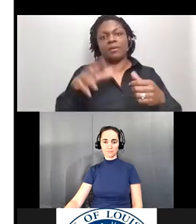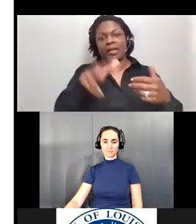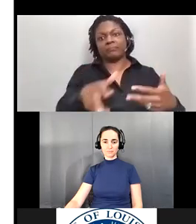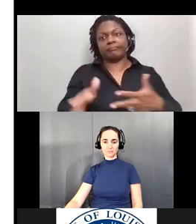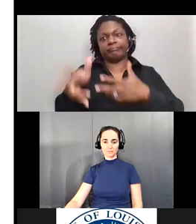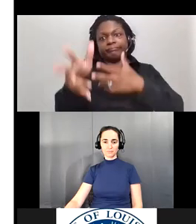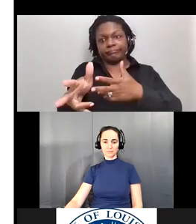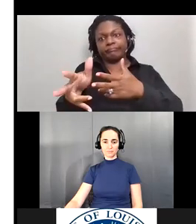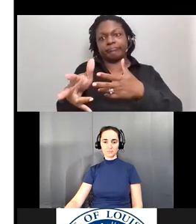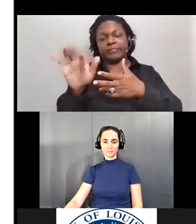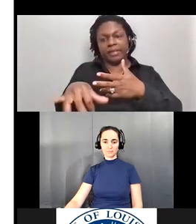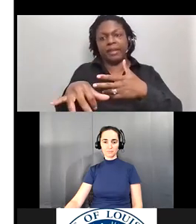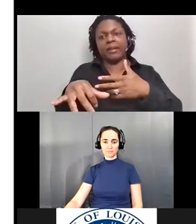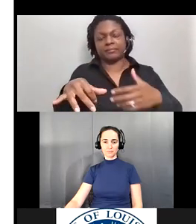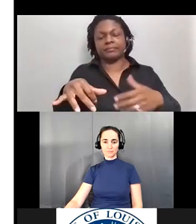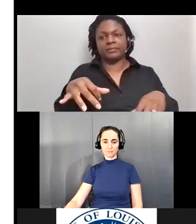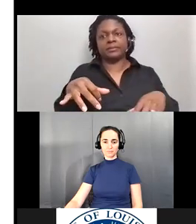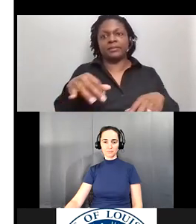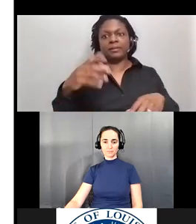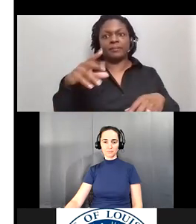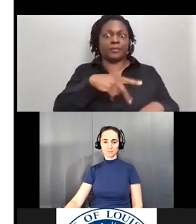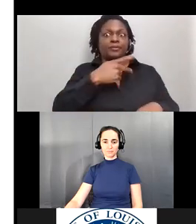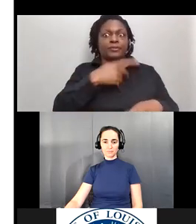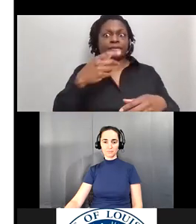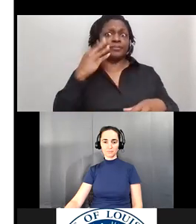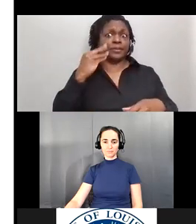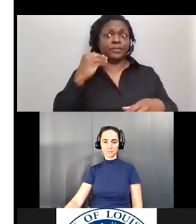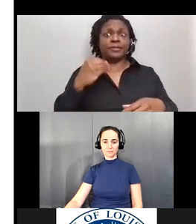I mean that is personal experience I always got nervous if I couldn't see somebody's hands